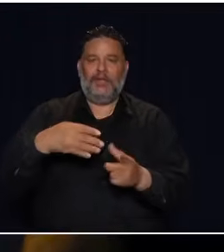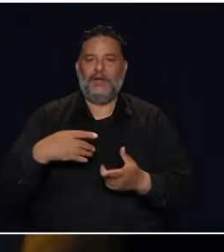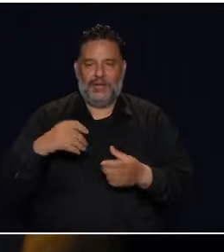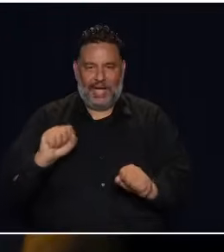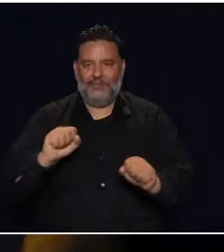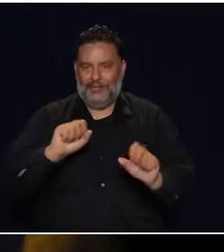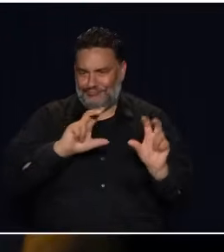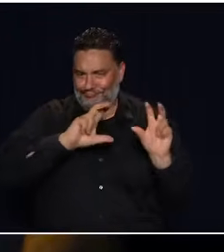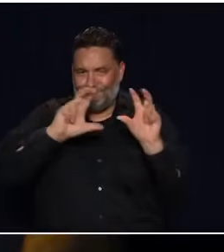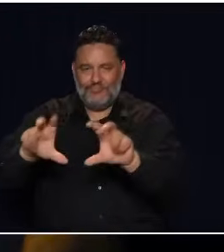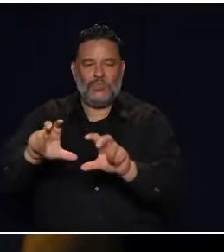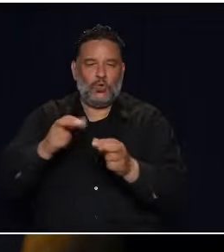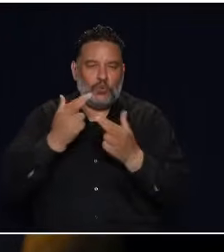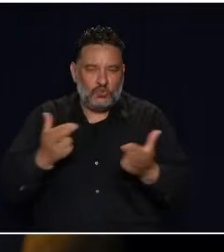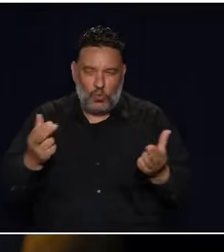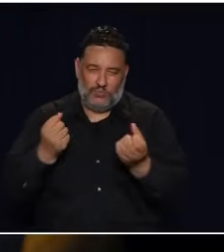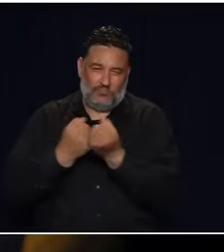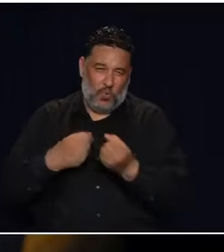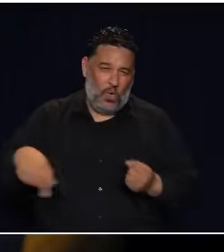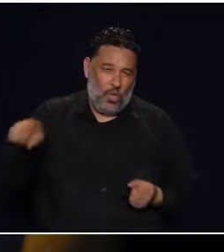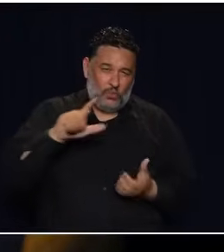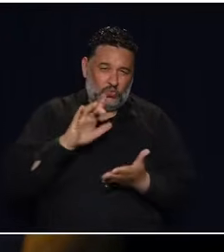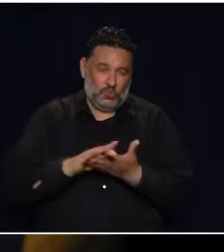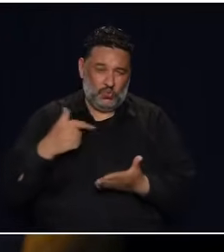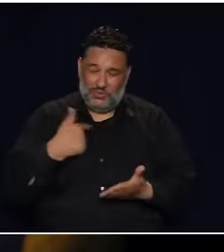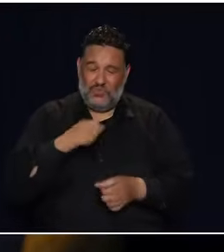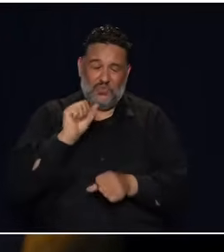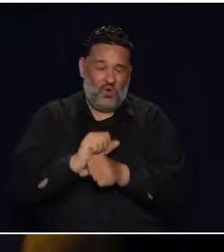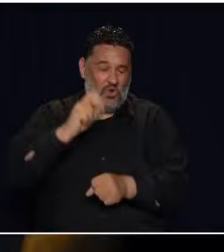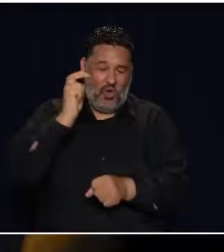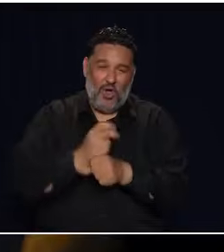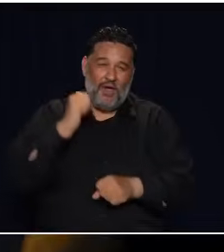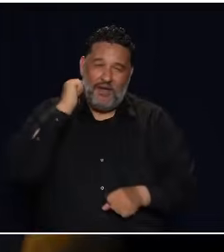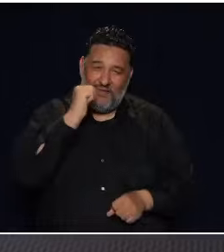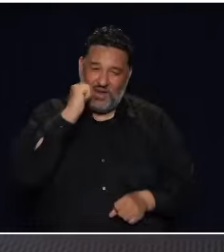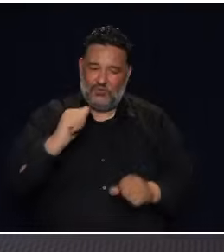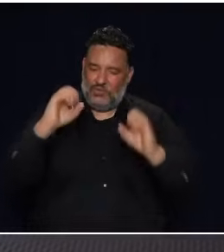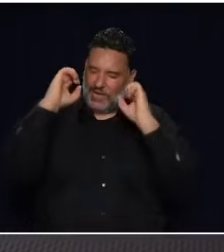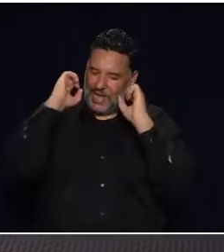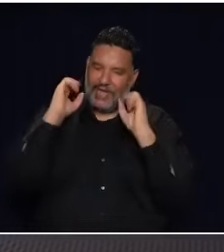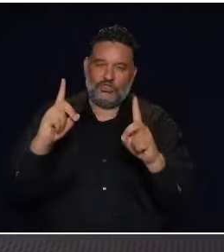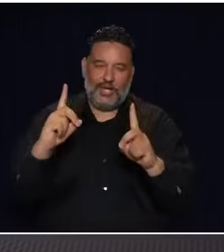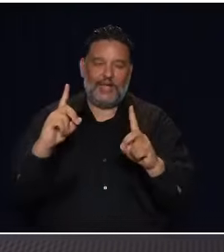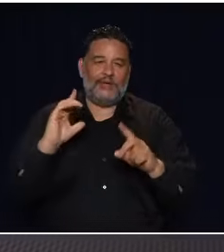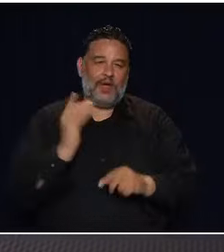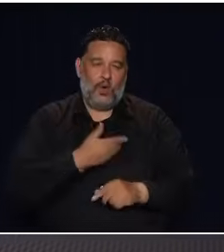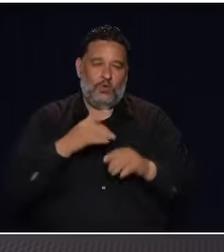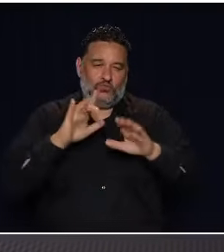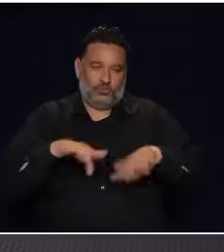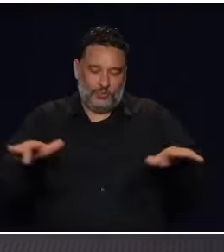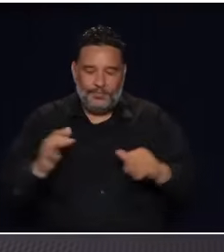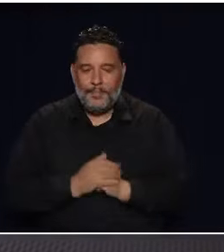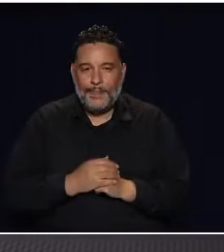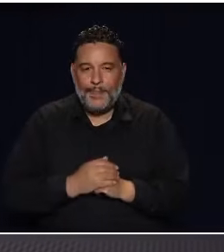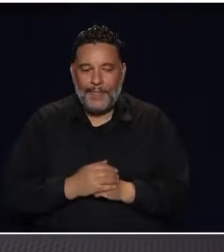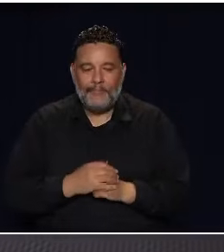NEEDS ARE. WE CAN GET RESOURCES TO HELP SUPPORT THOSE SCHOOLS WHO ARE WORKING HARD EVERY SINGLE DAY TO